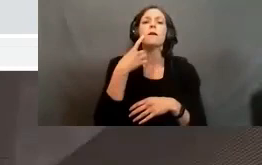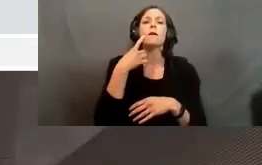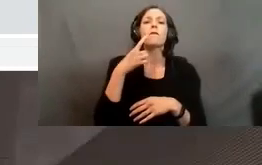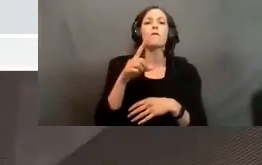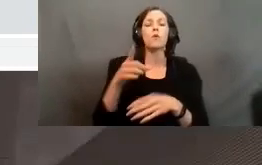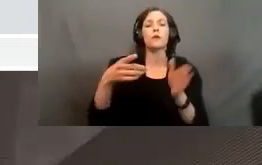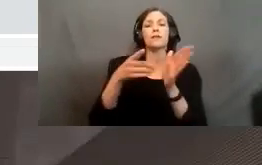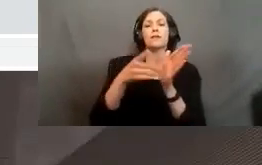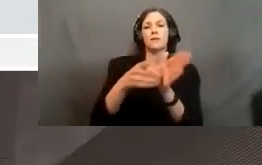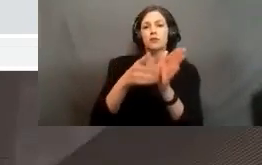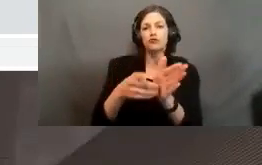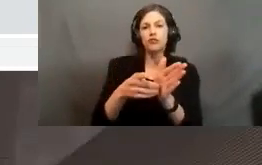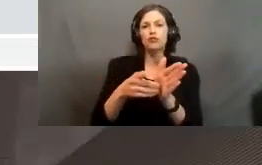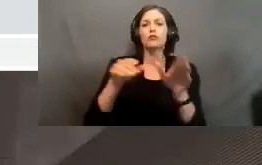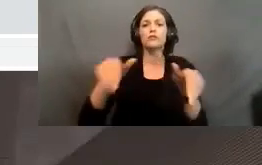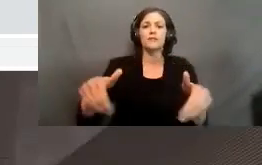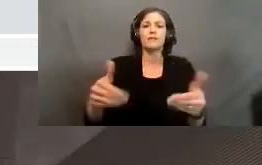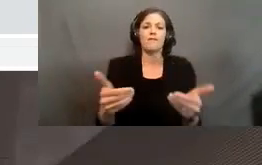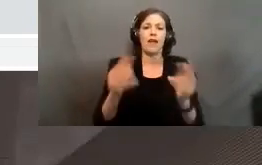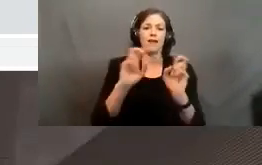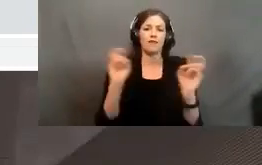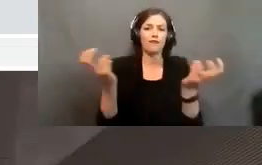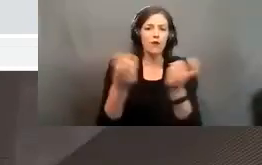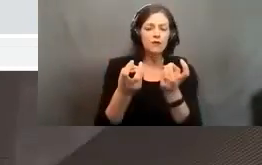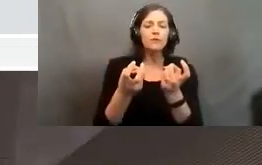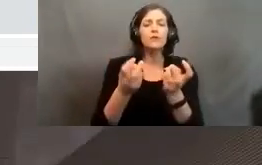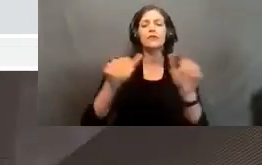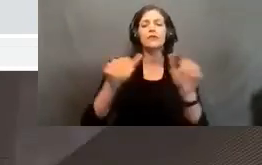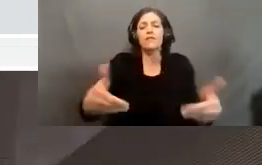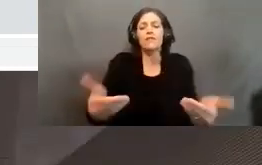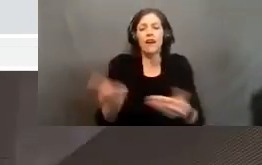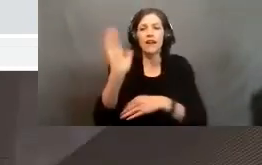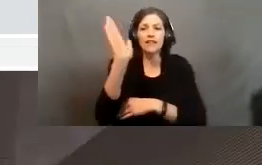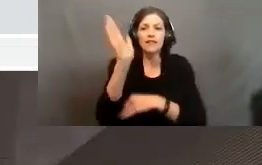12:33:36 , the roundtables, invited speakers, constructed posters